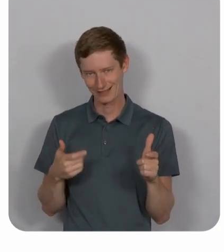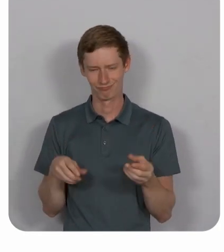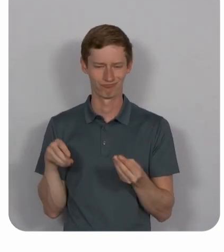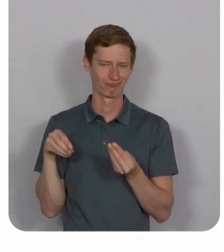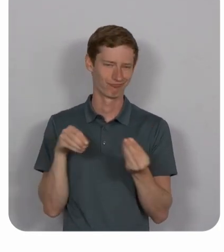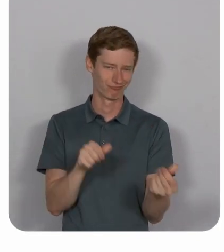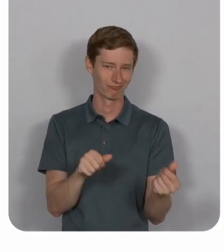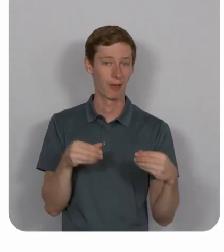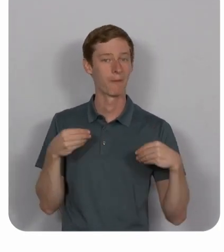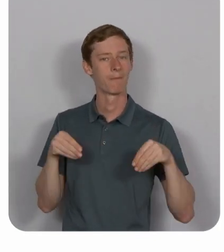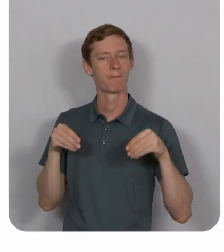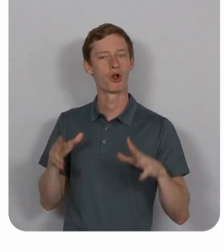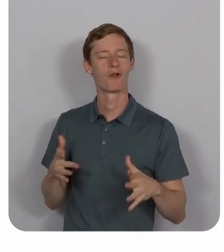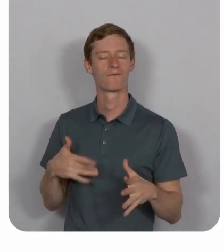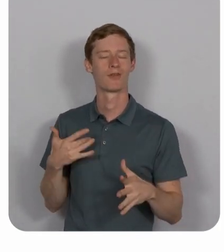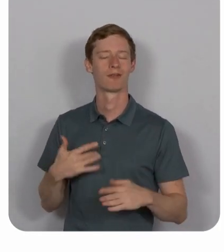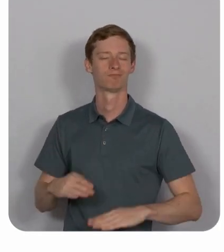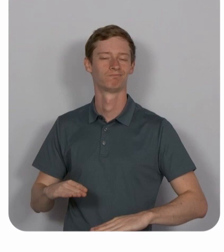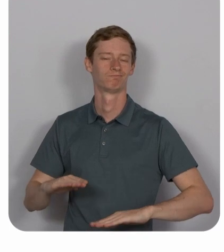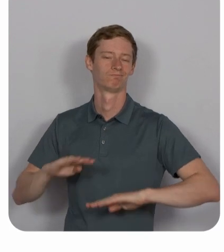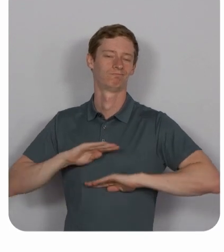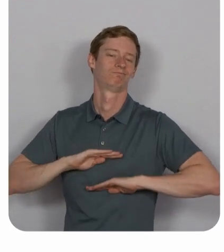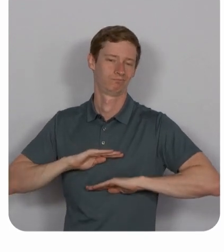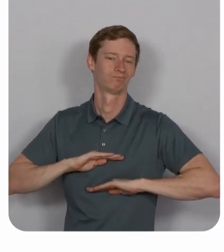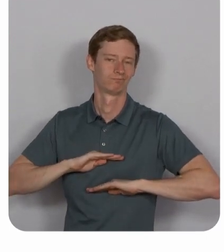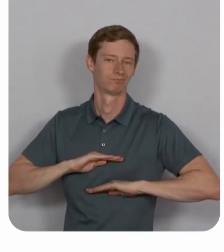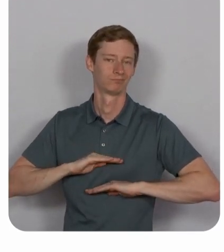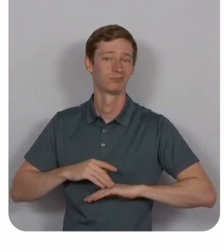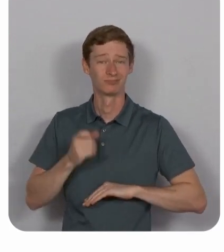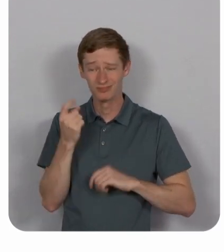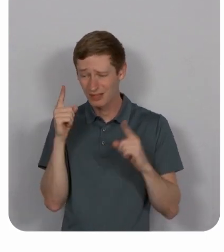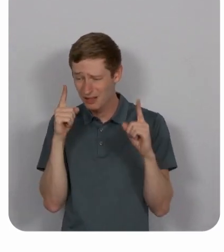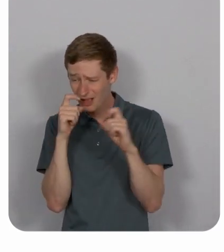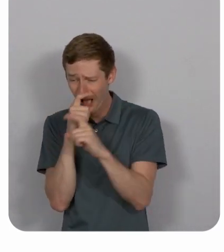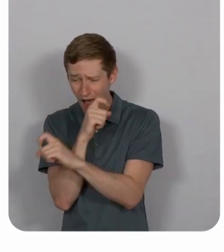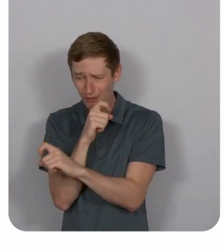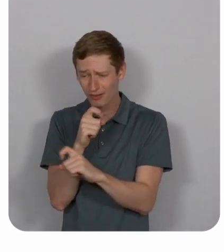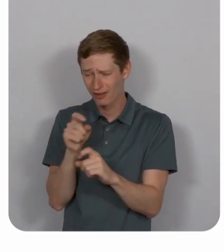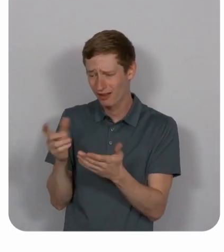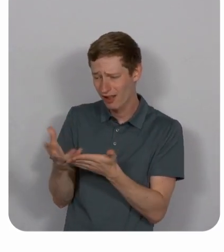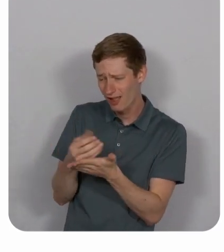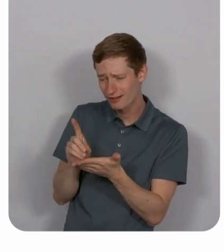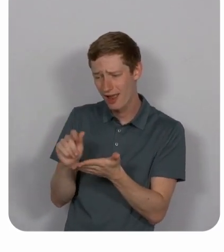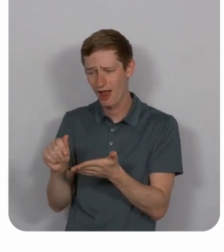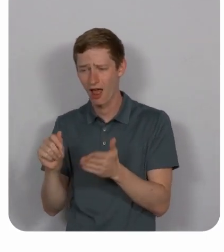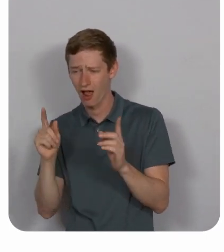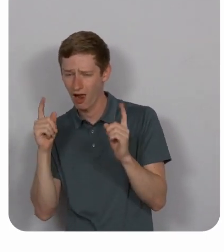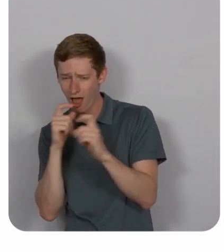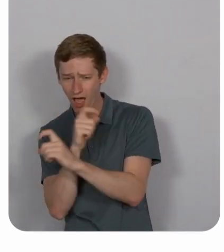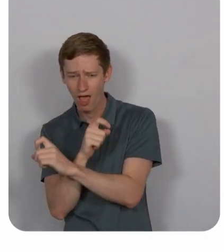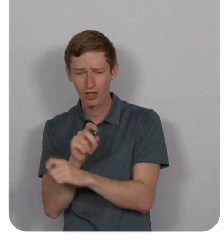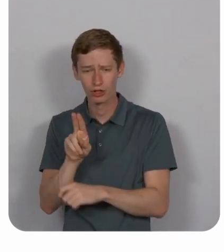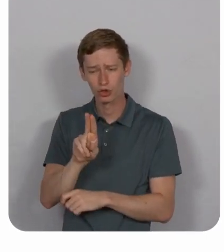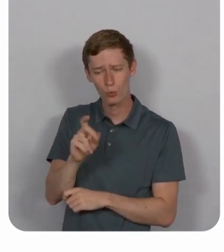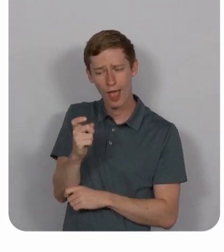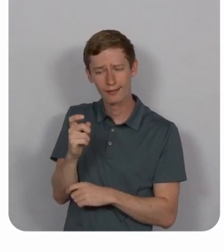and most importantly, merchant satisfaction. In navigating the complexities of model data collection, fine-tuning and UX design,